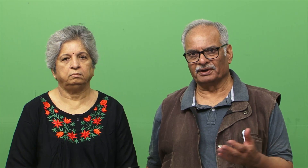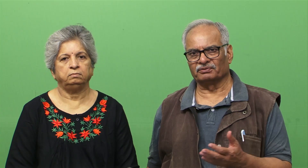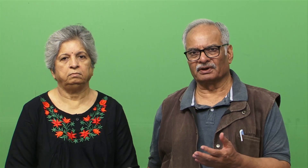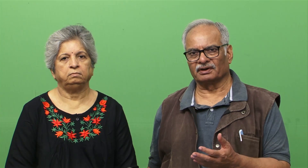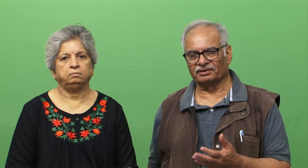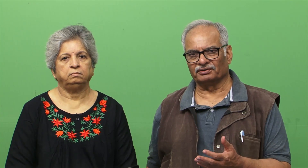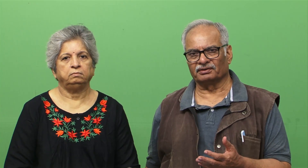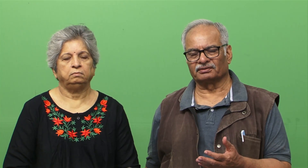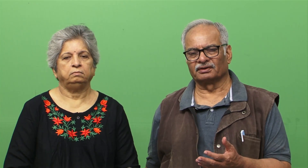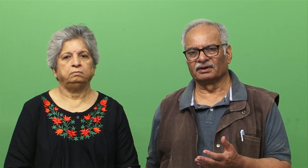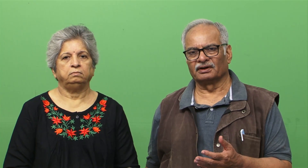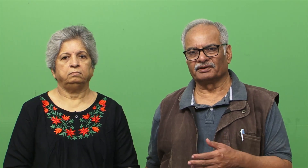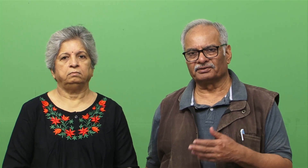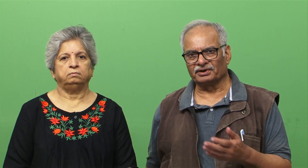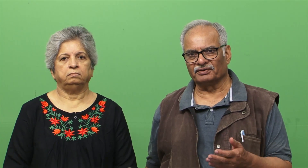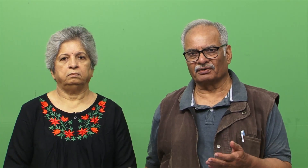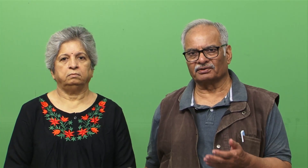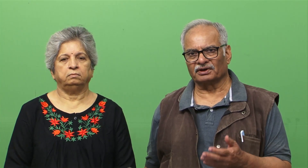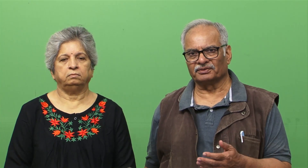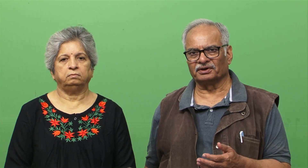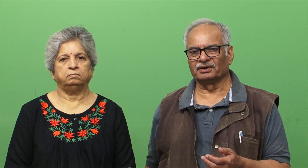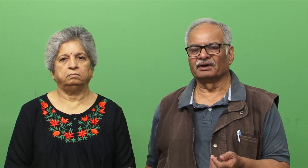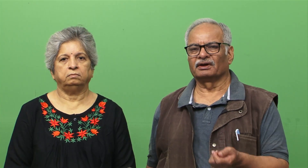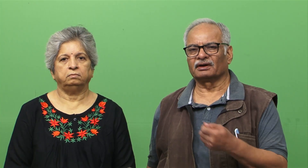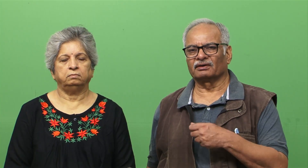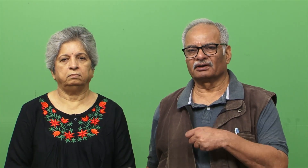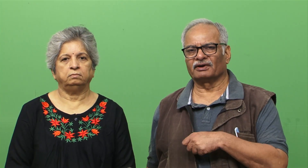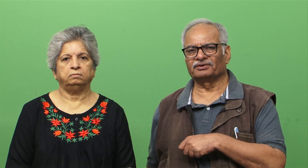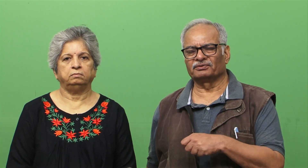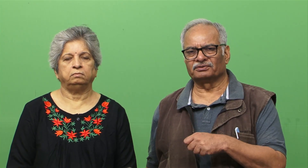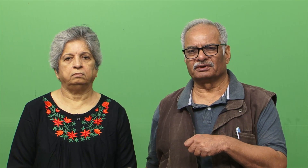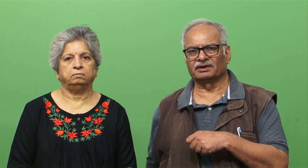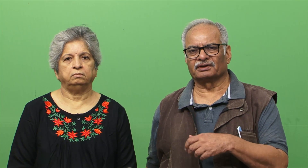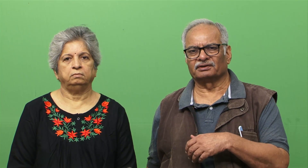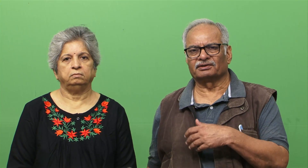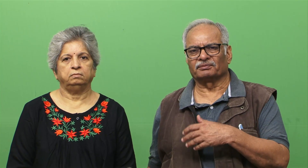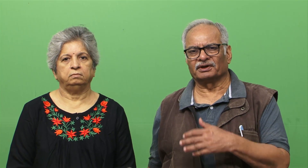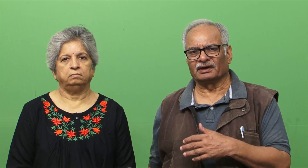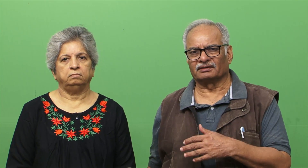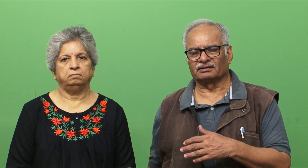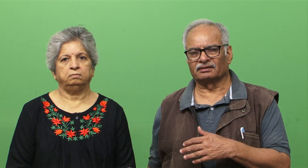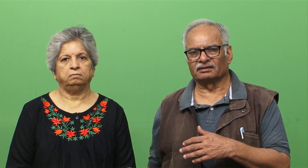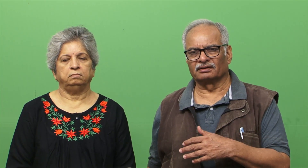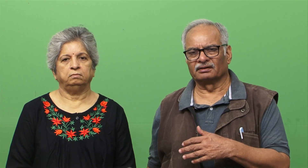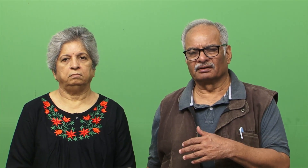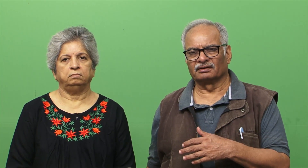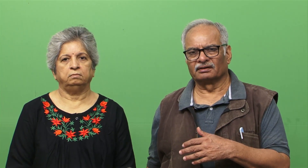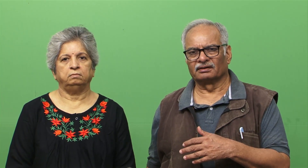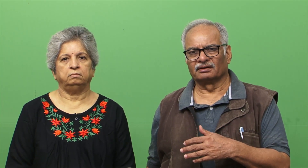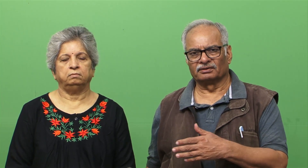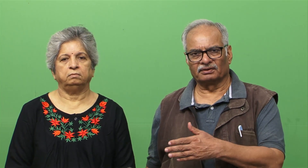to their conditions with is severe or something otherwise you they just need something else so